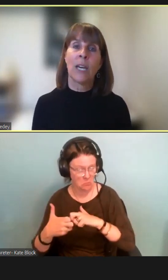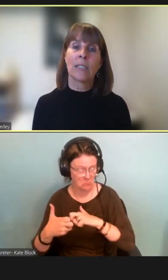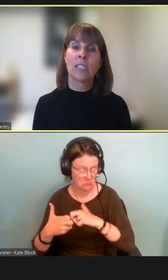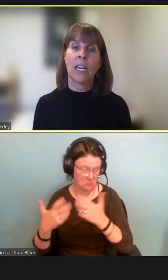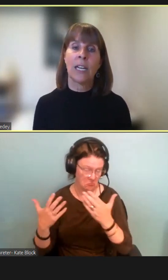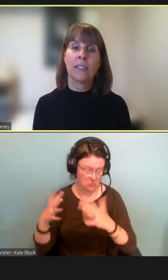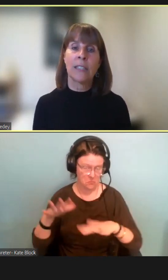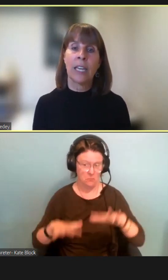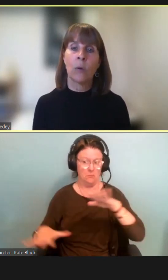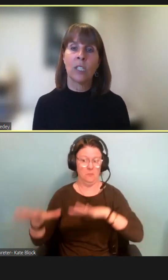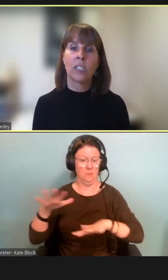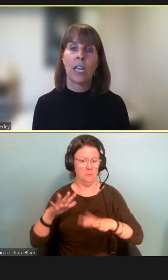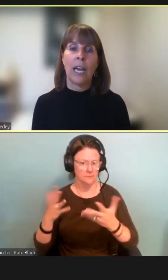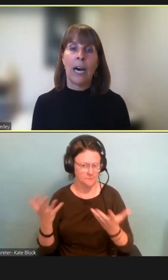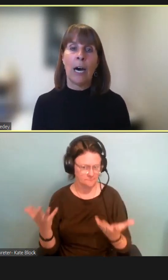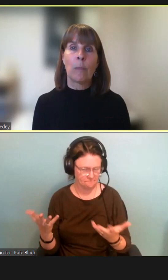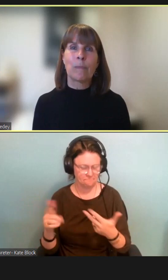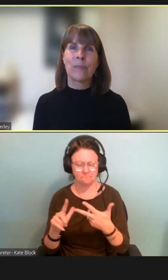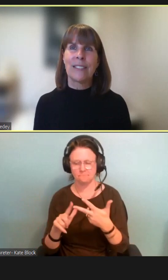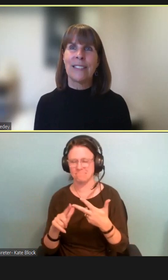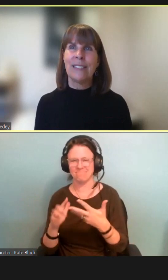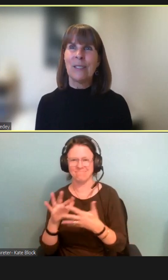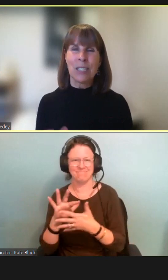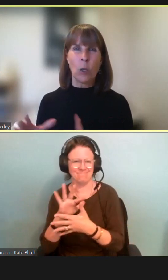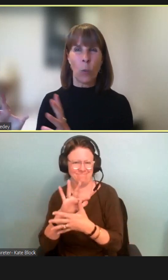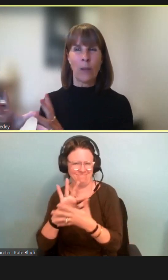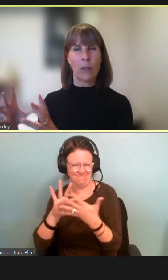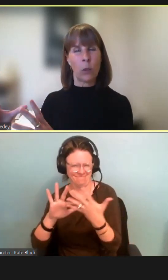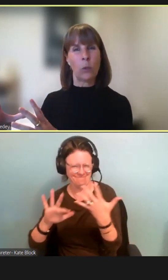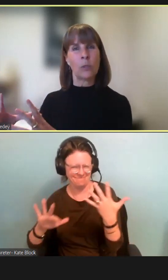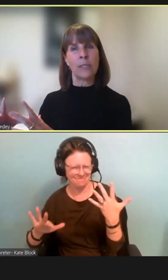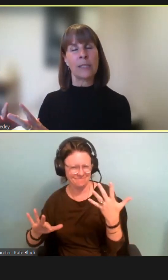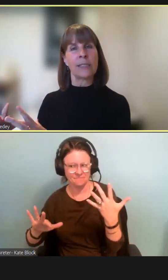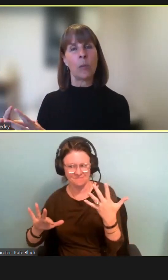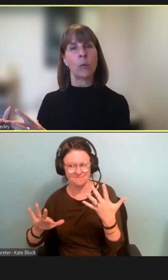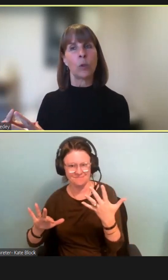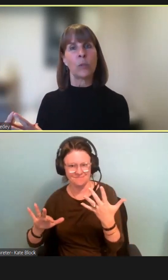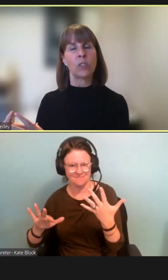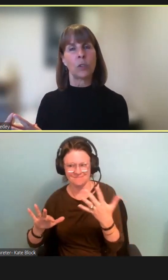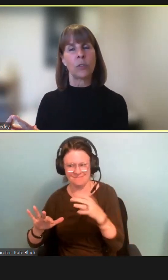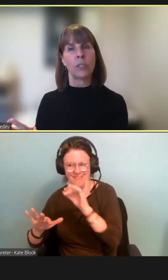child's language um you're not going to want those in the same group as children